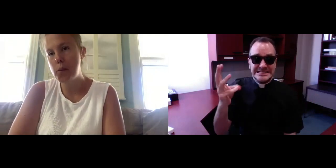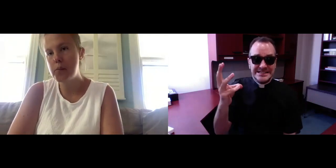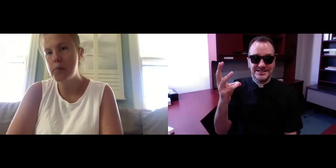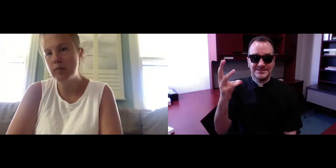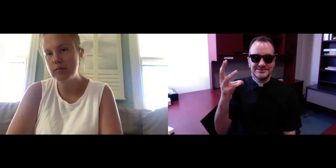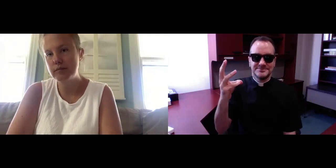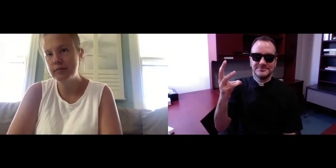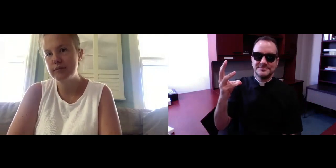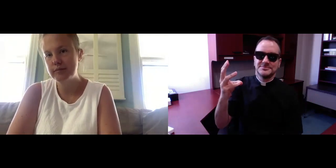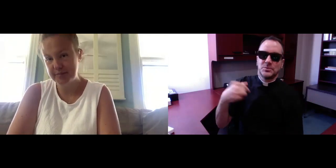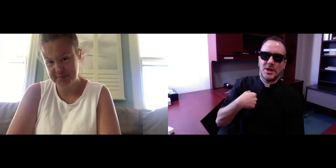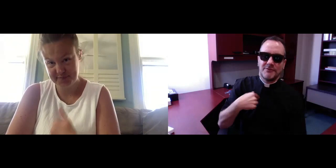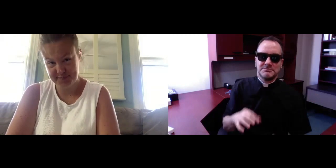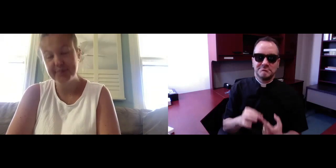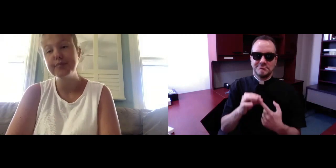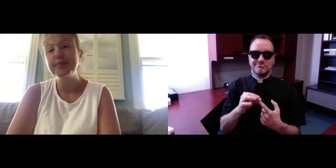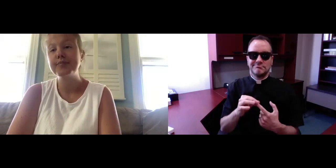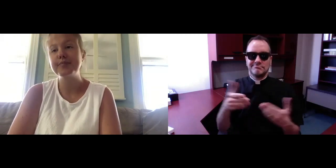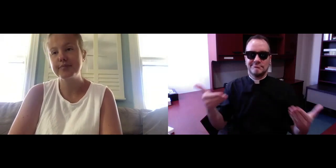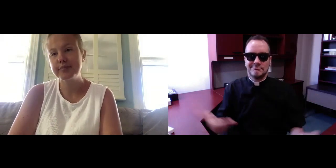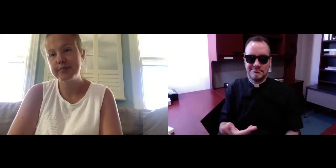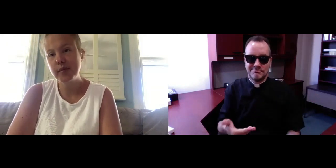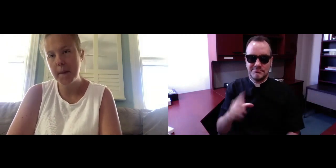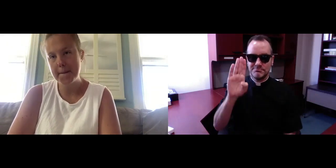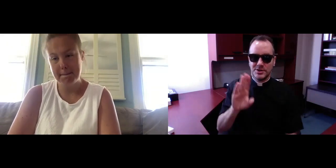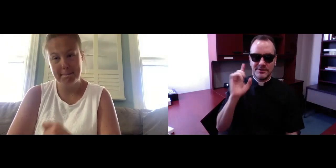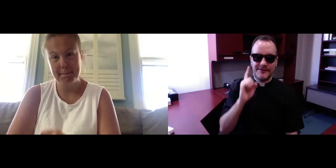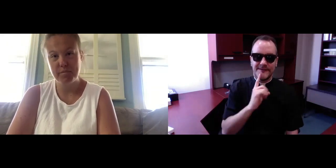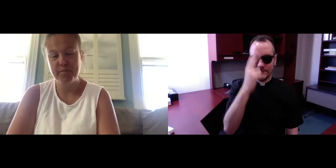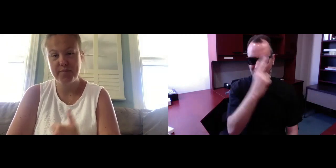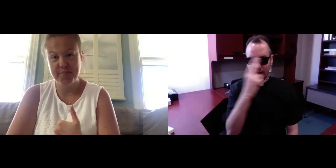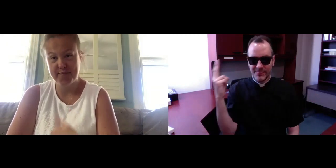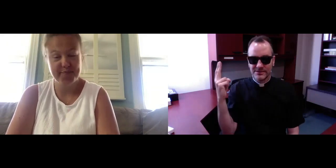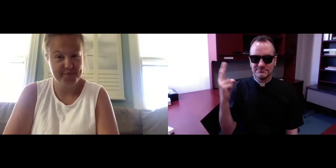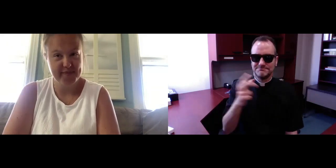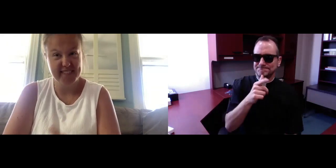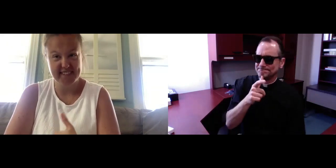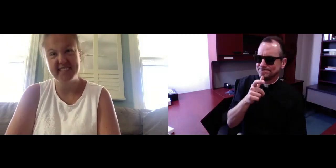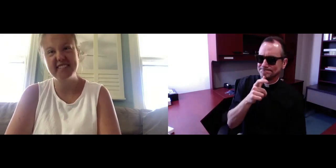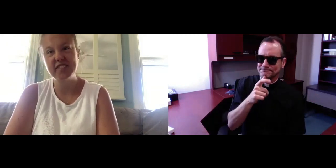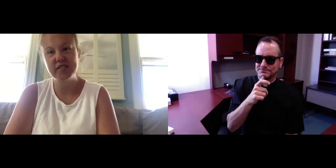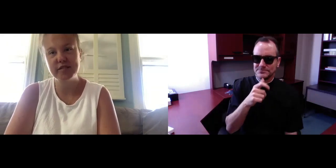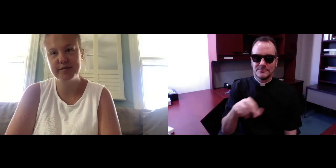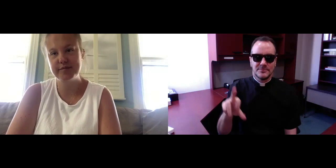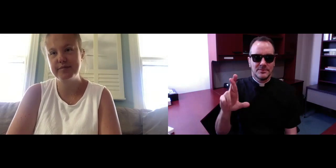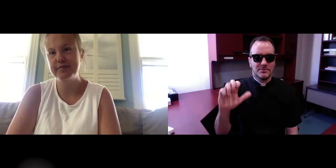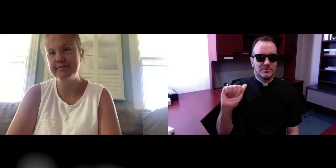our sixth episode. We have a special guest with us here today, a member of the